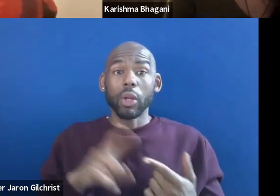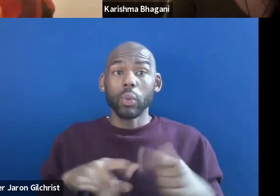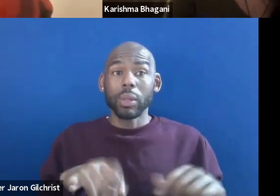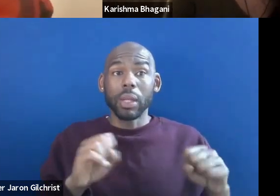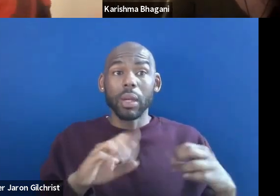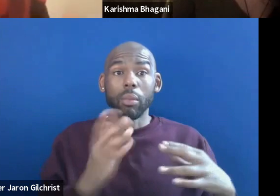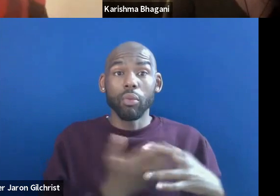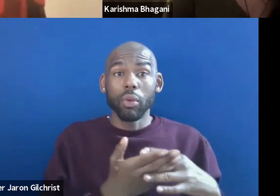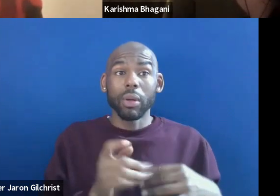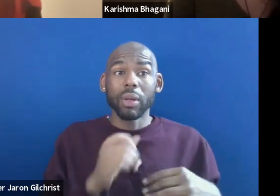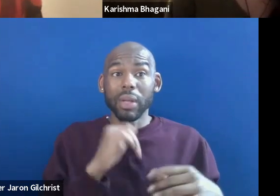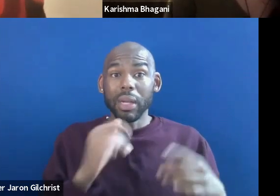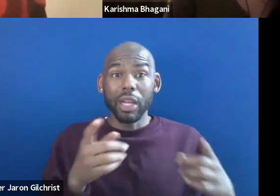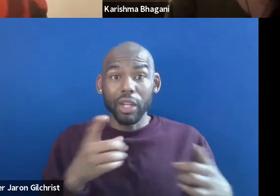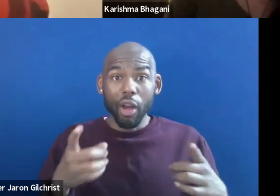and not direct and focus on that.